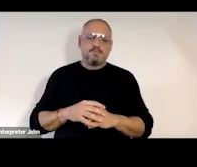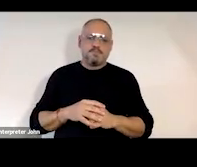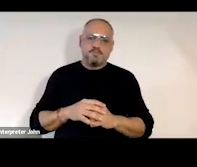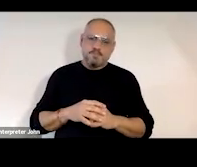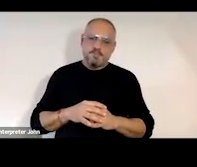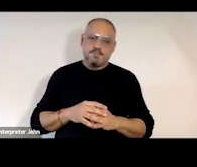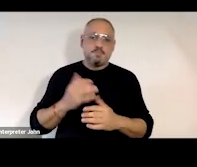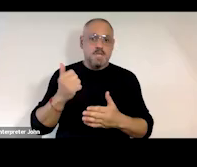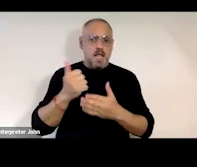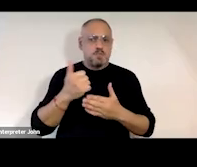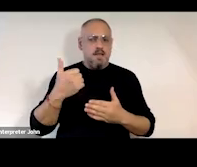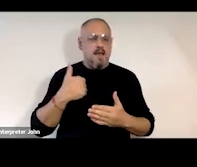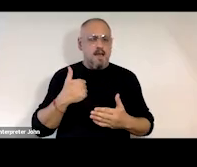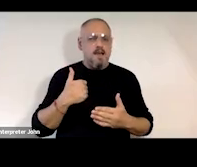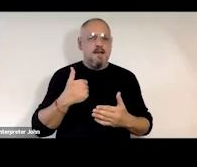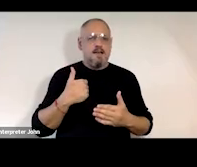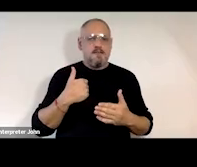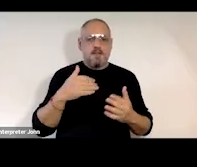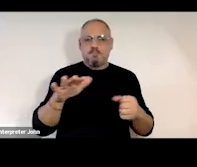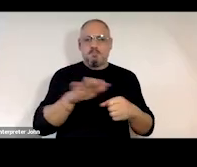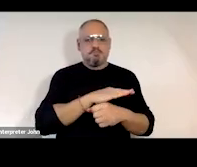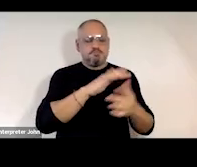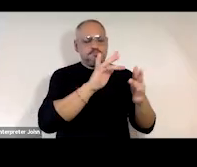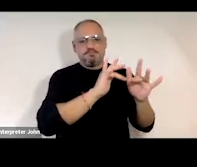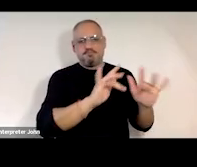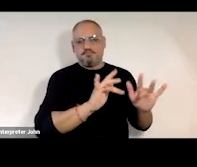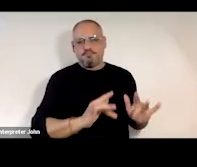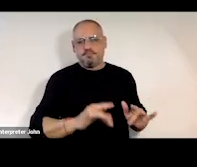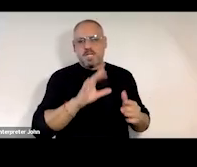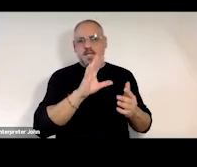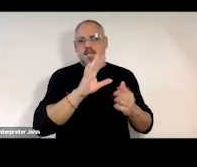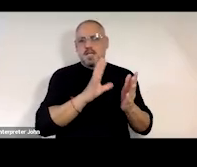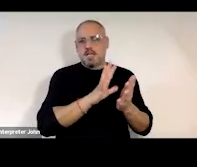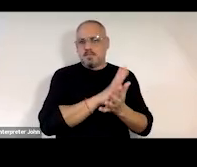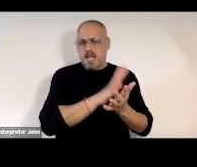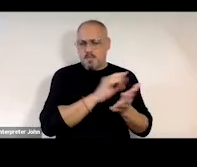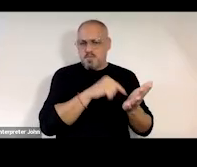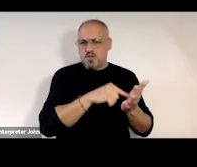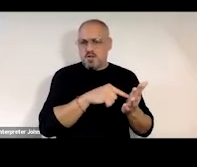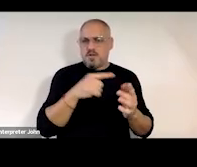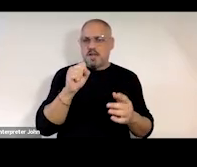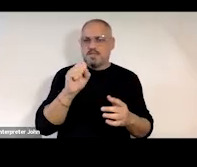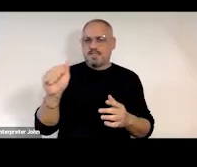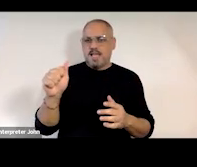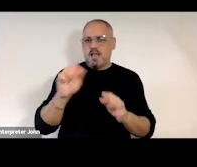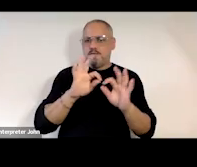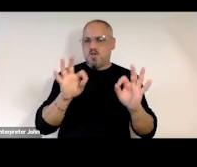It's helpful to have blank copies of all of the SSA forms that you're gonna help the applicant to complete,